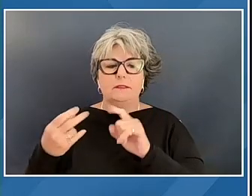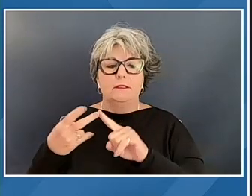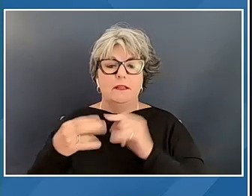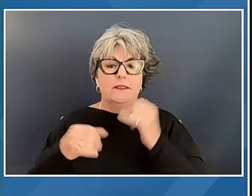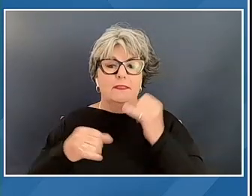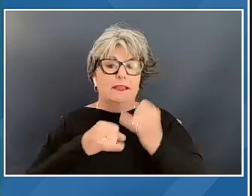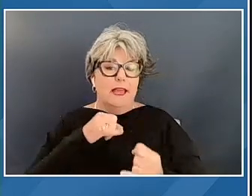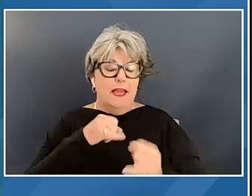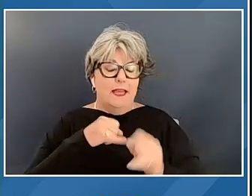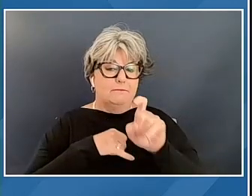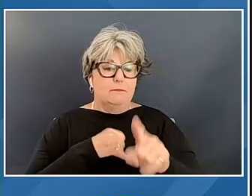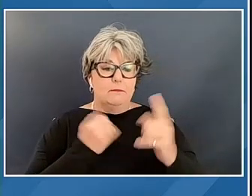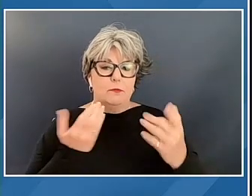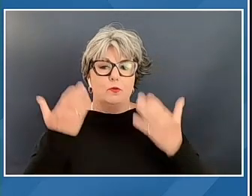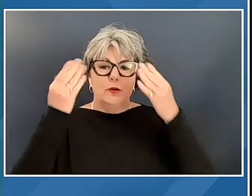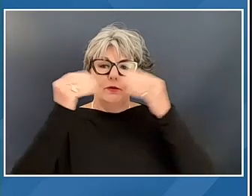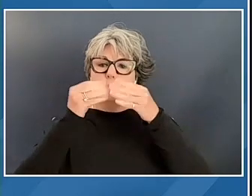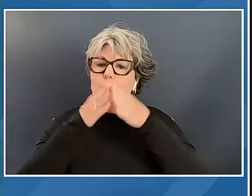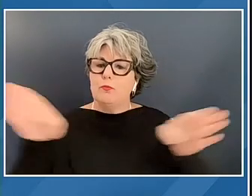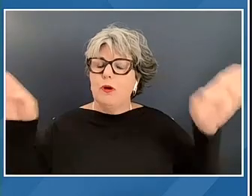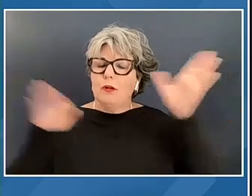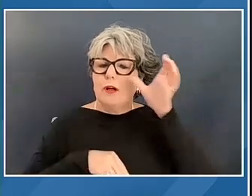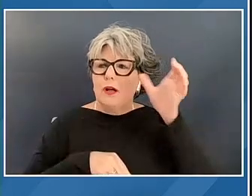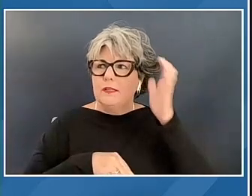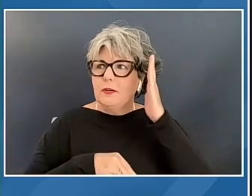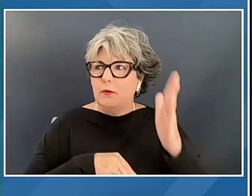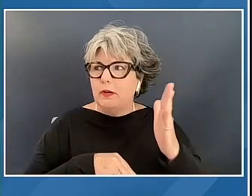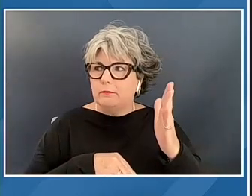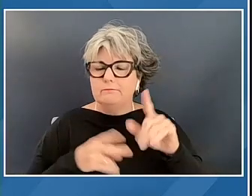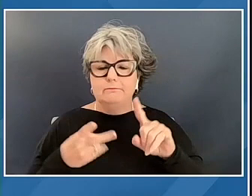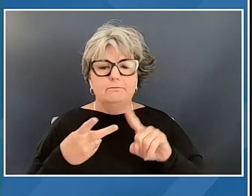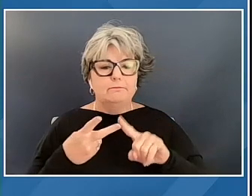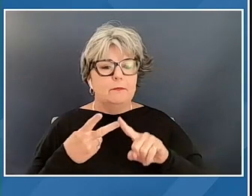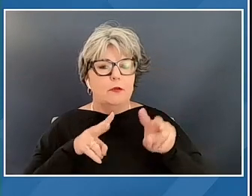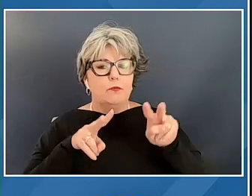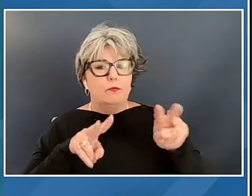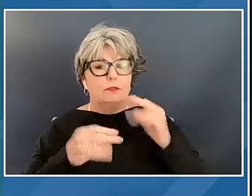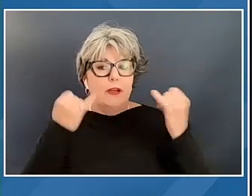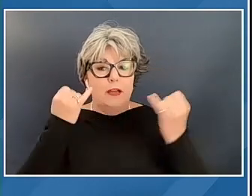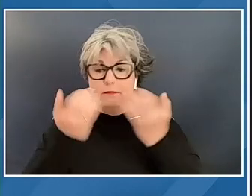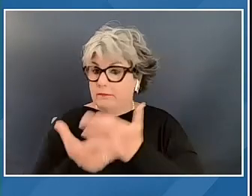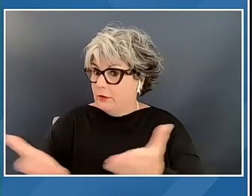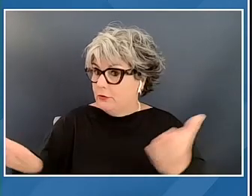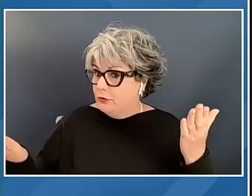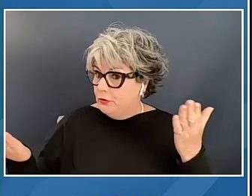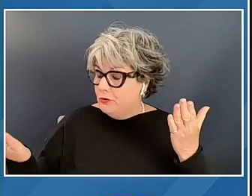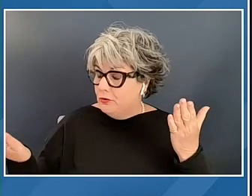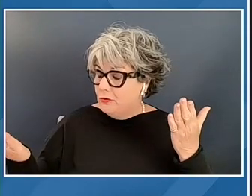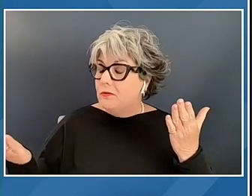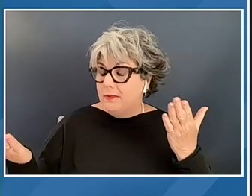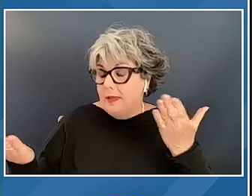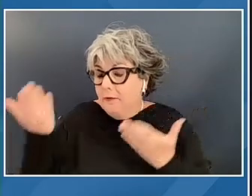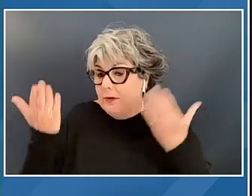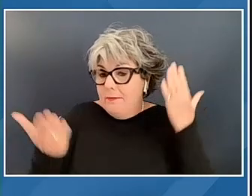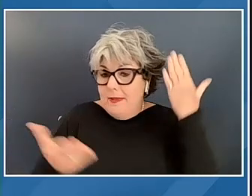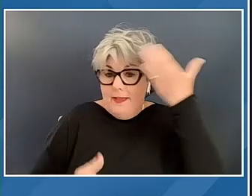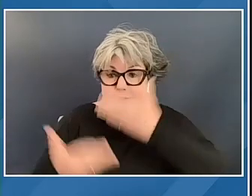broader concepts. We're also looking forward to hearing ideas you- we have may have missed. From what we hear at this session, we will